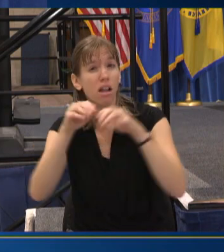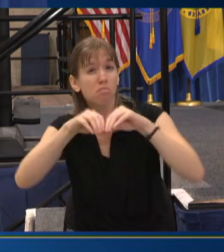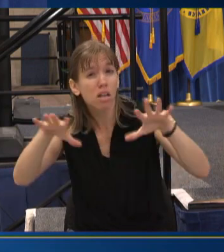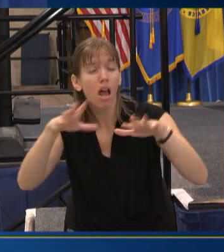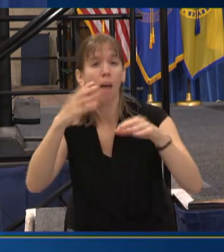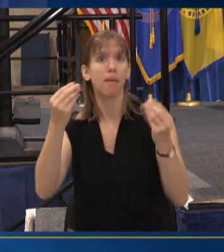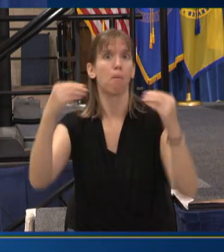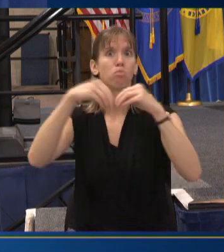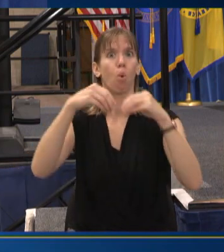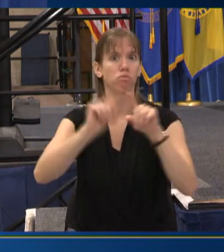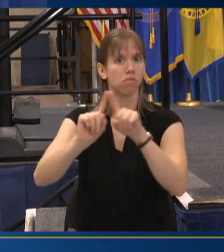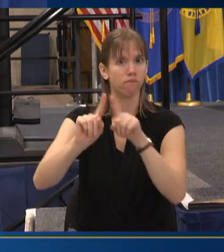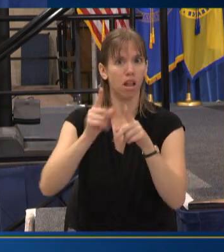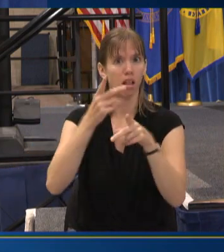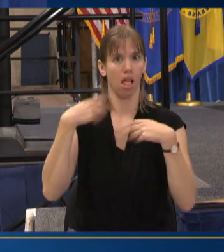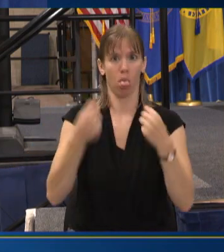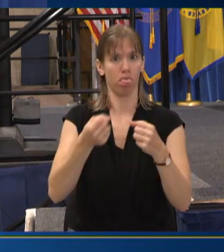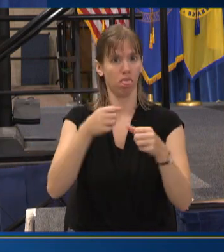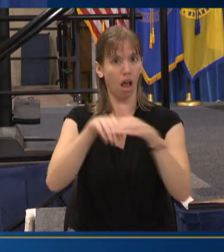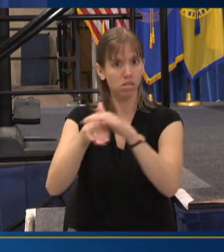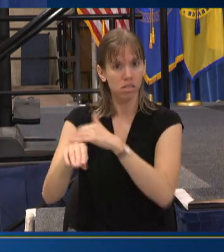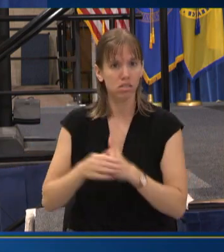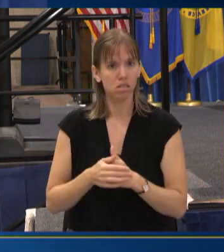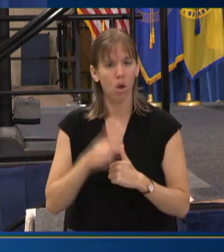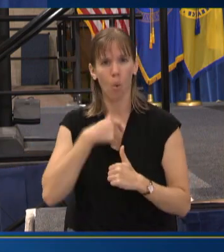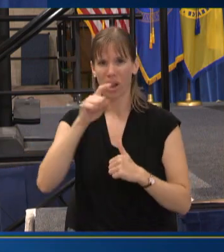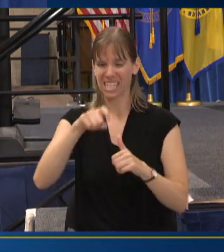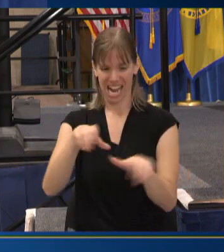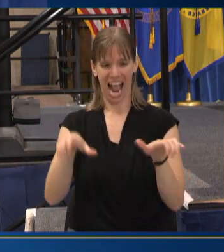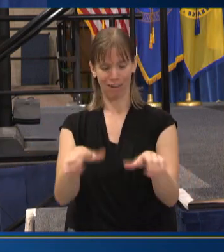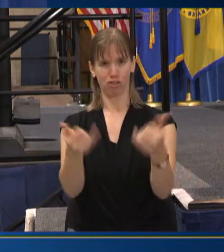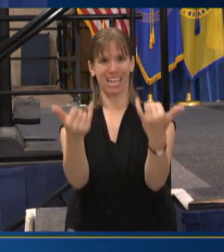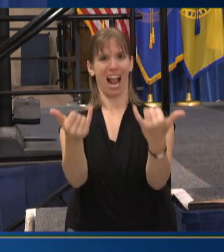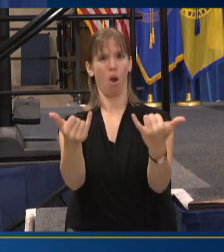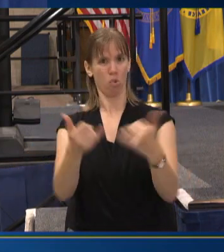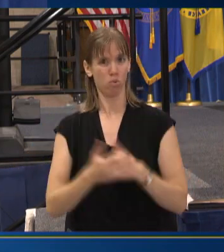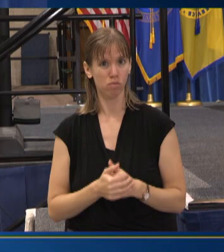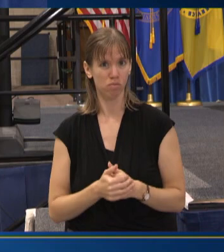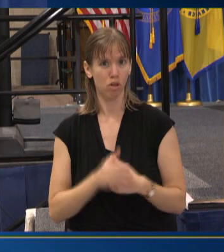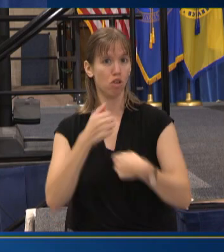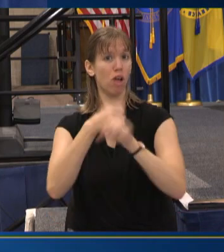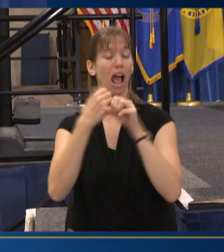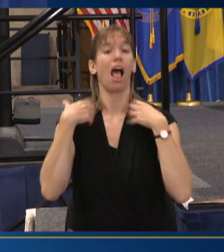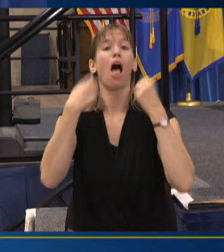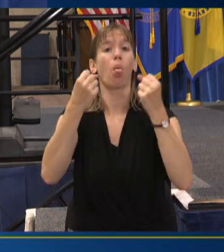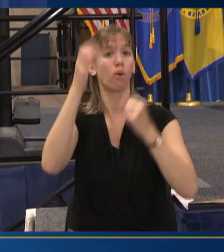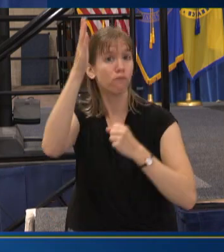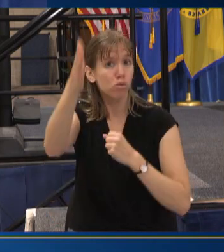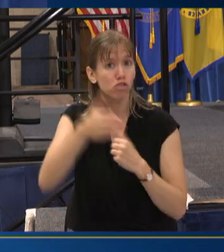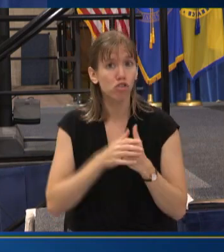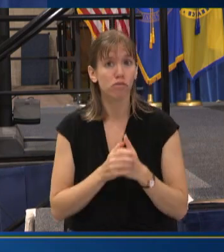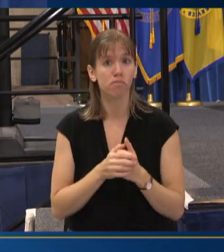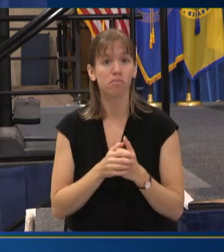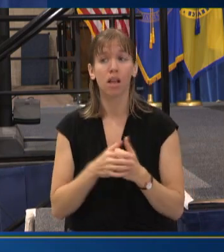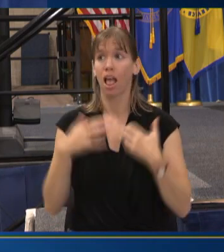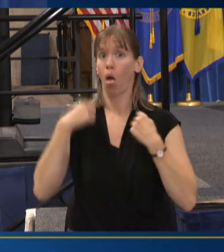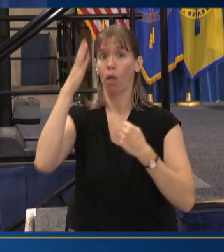So we need to take action right now to create a healthier future, a healthier future for ourselves and certainly a